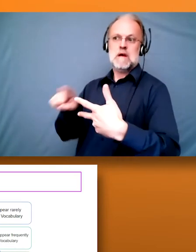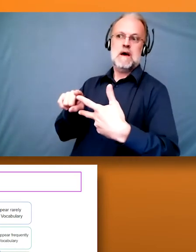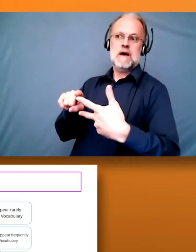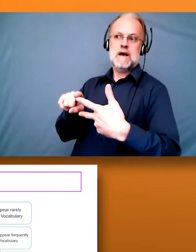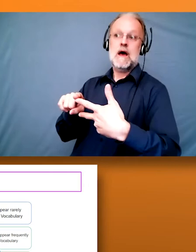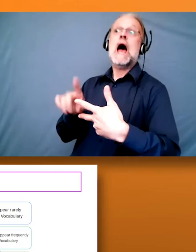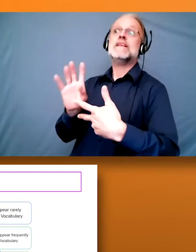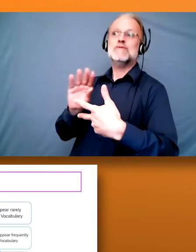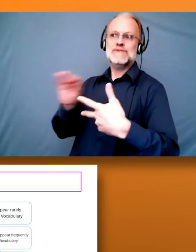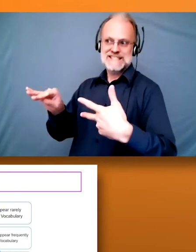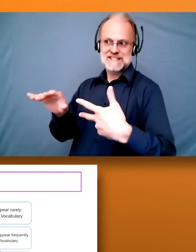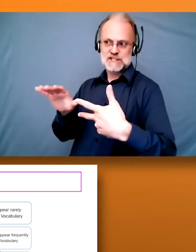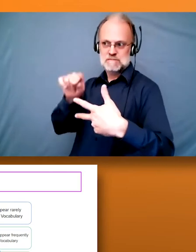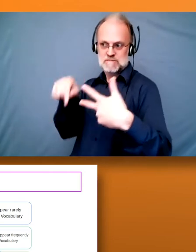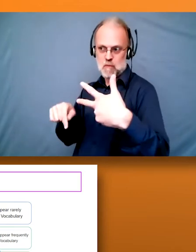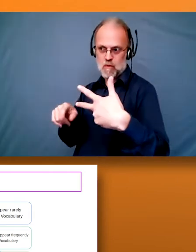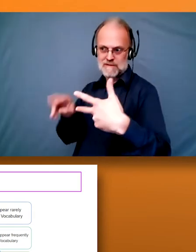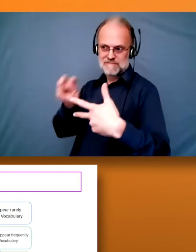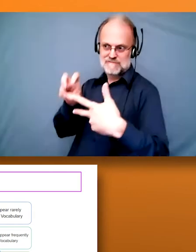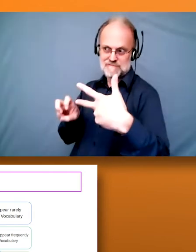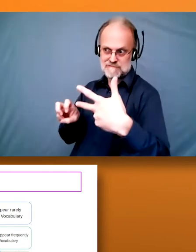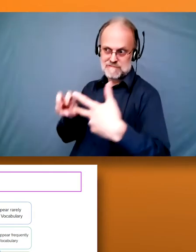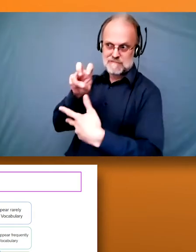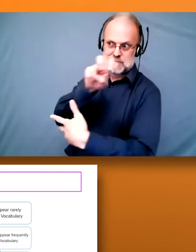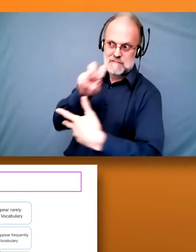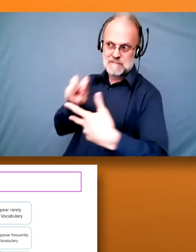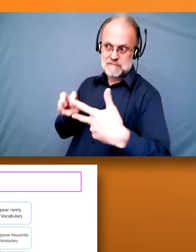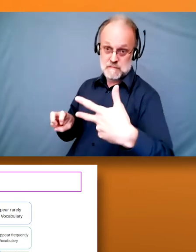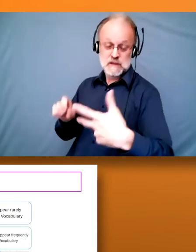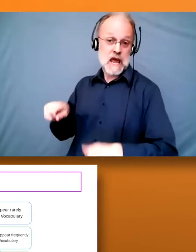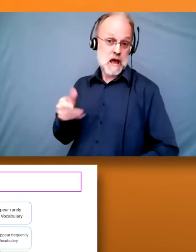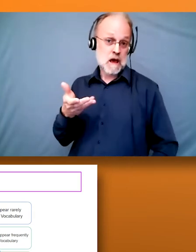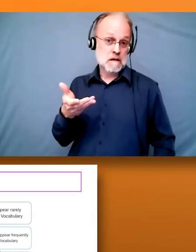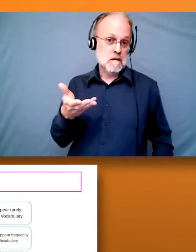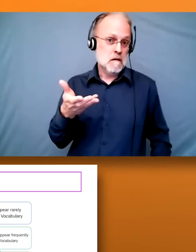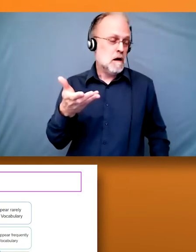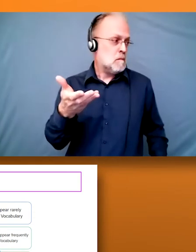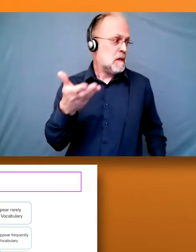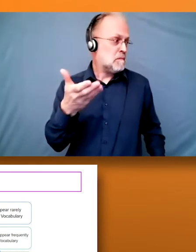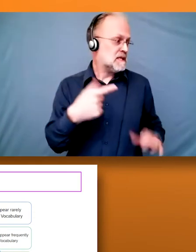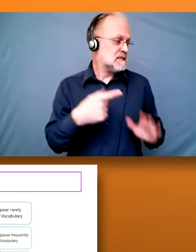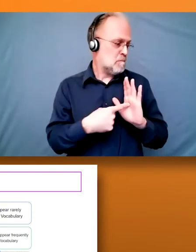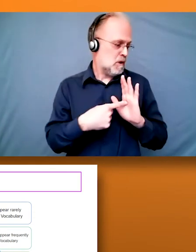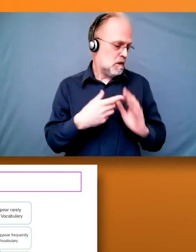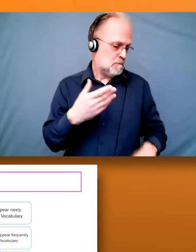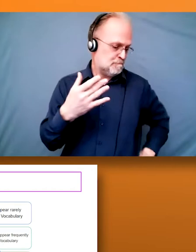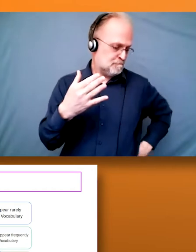to teach--a tier two to teach a tier one or use--like for example,